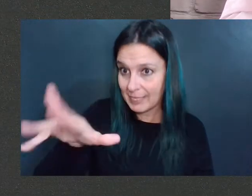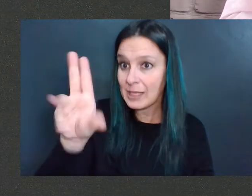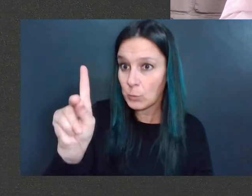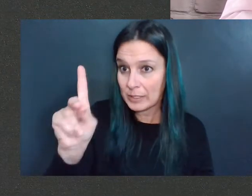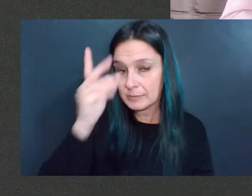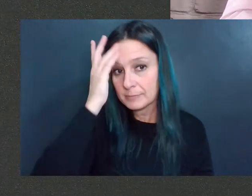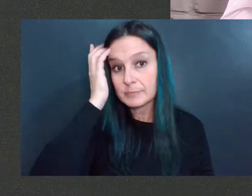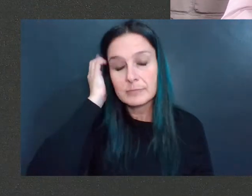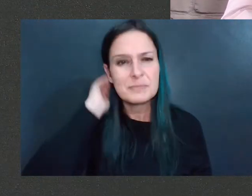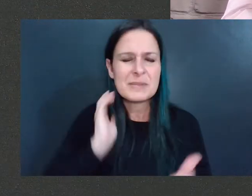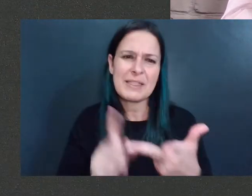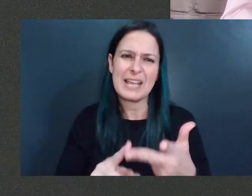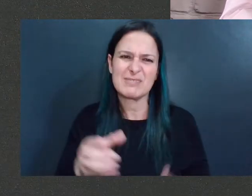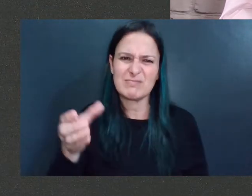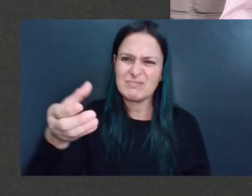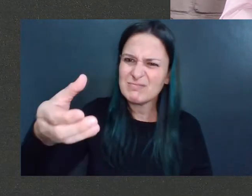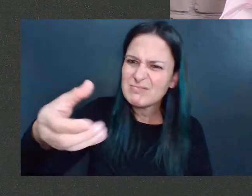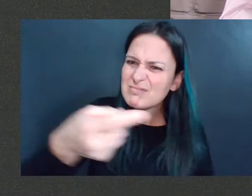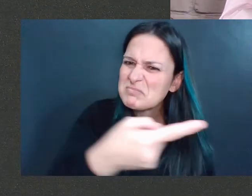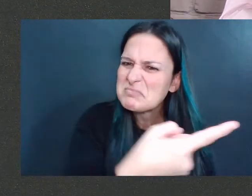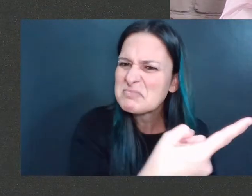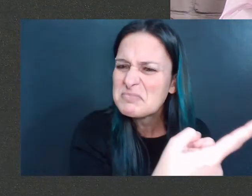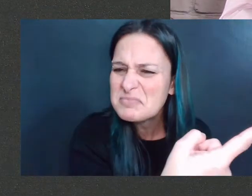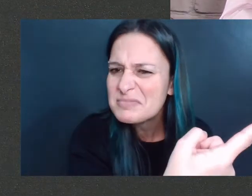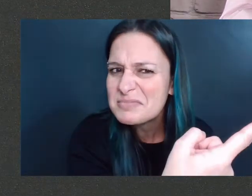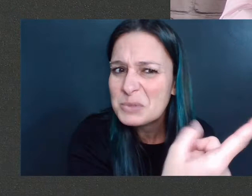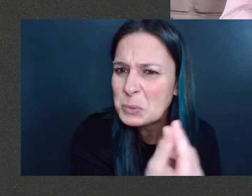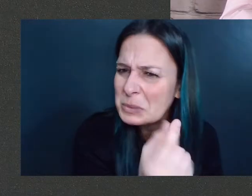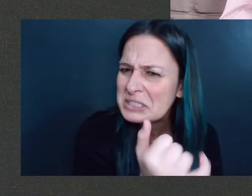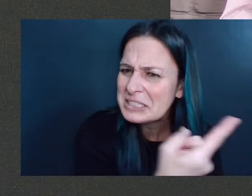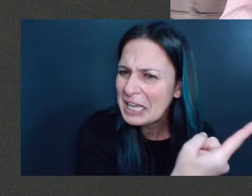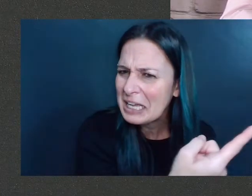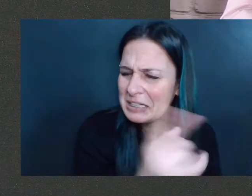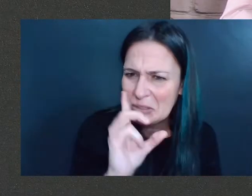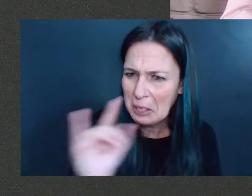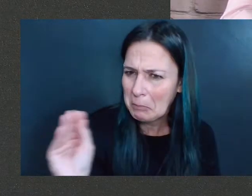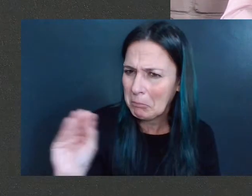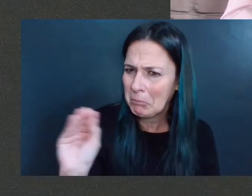And then, doesn't look like anything's in here, huh?